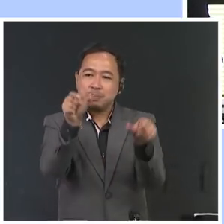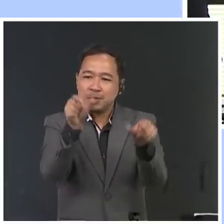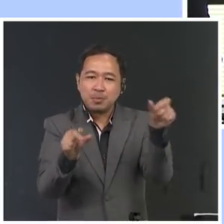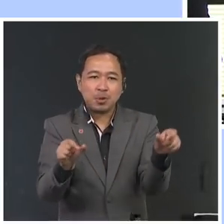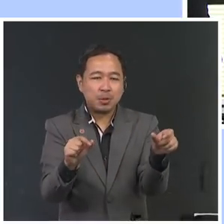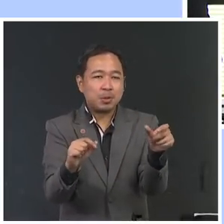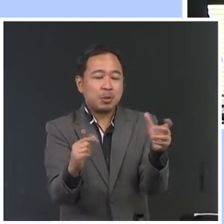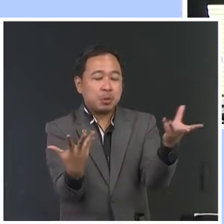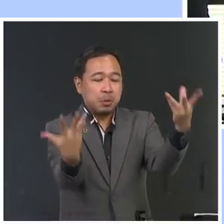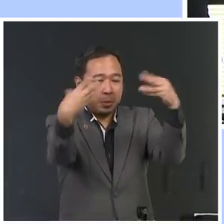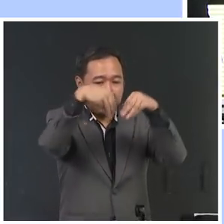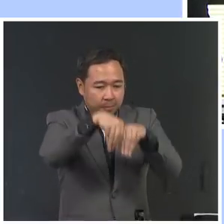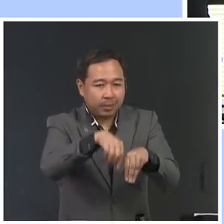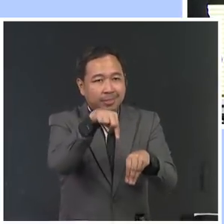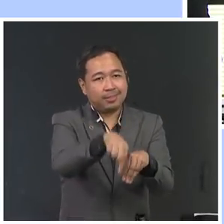offices or in the communities, we have